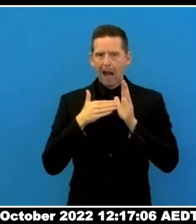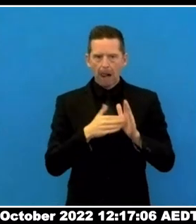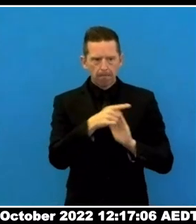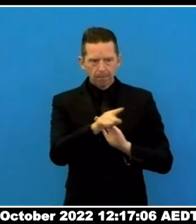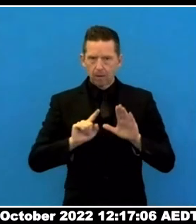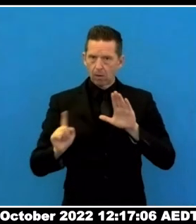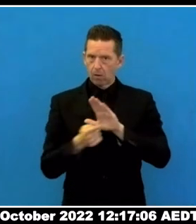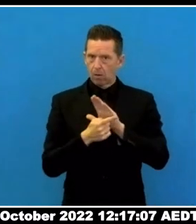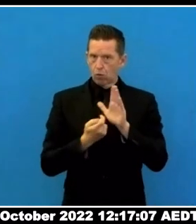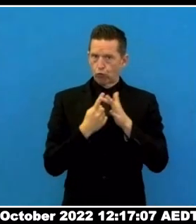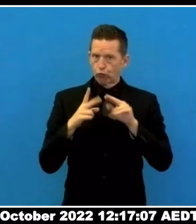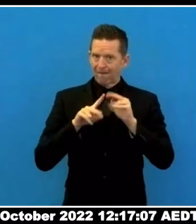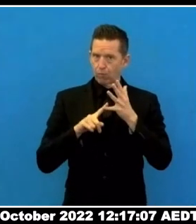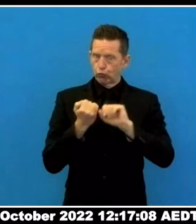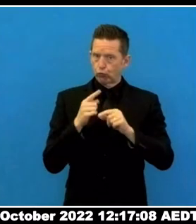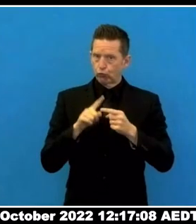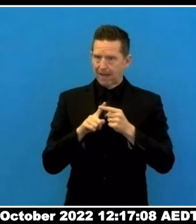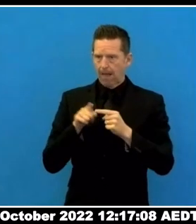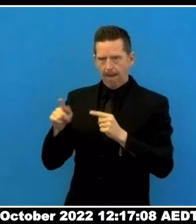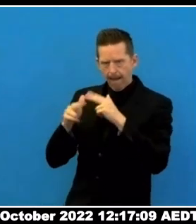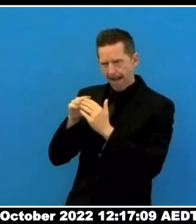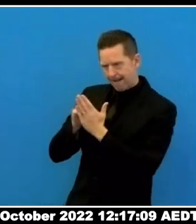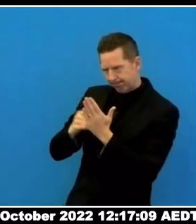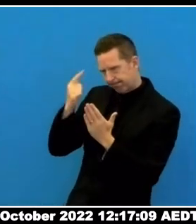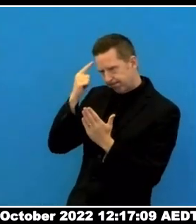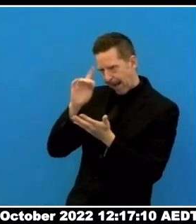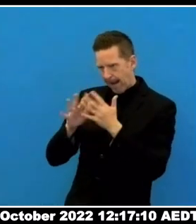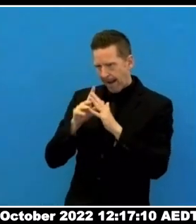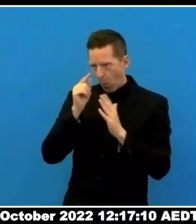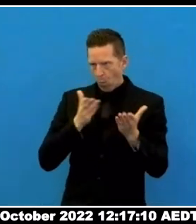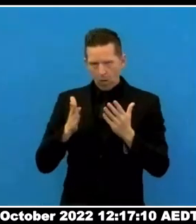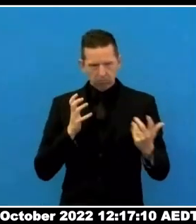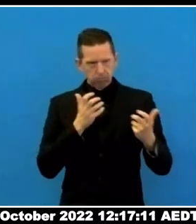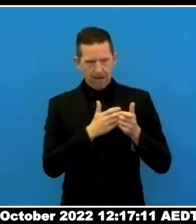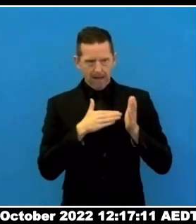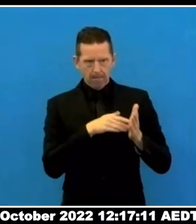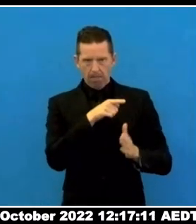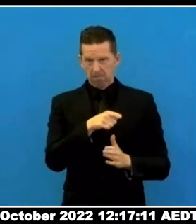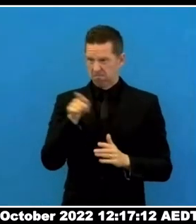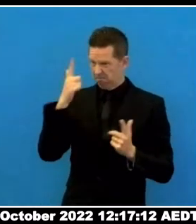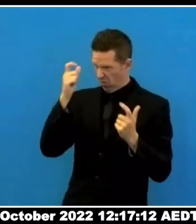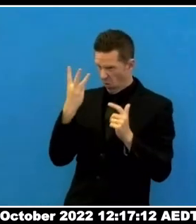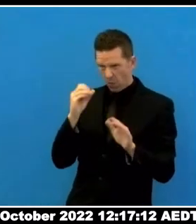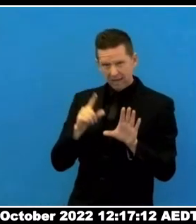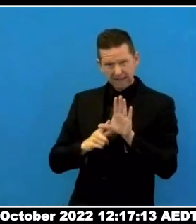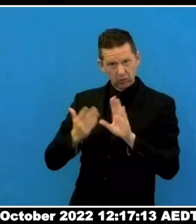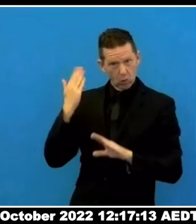were developing trauma focused practice 30 years ago. Is that a fair assumption? Correct.